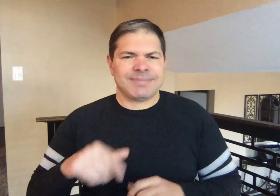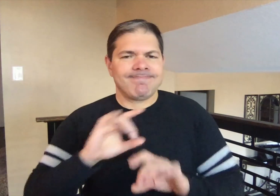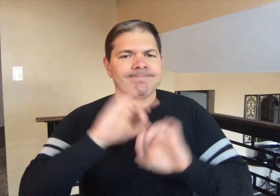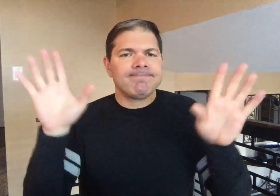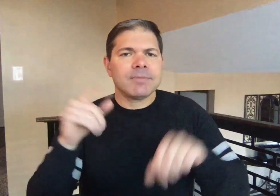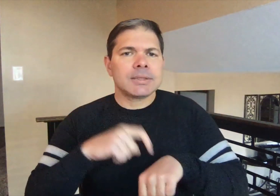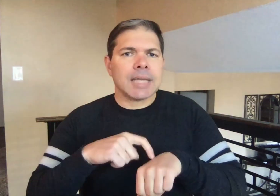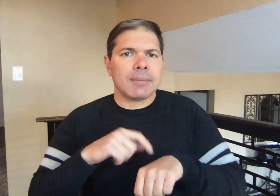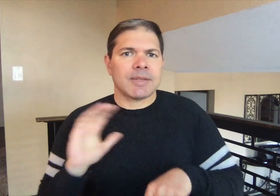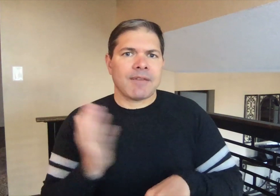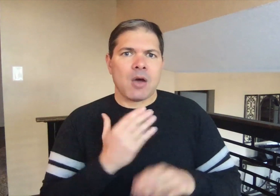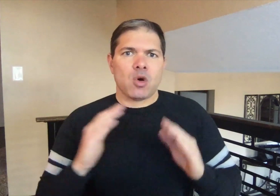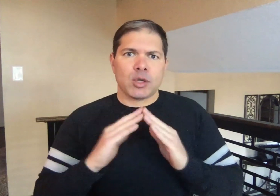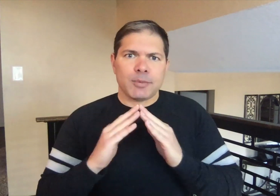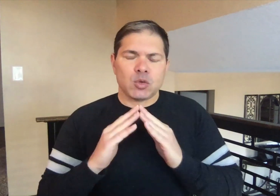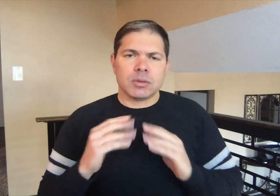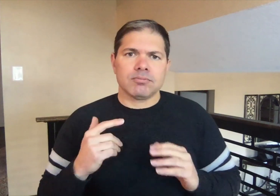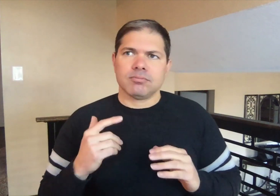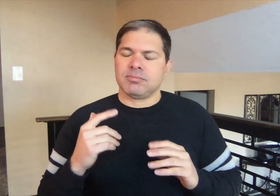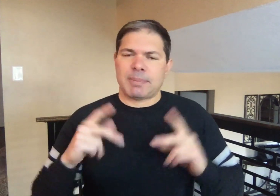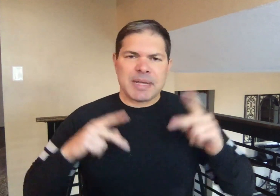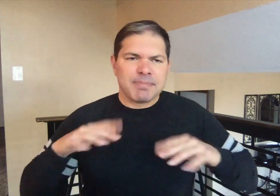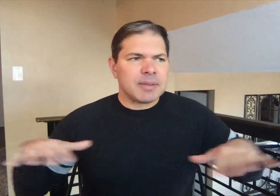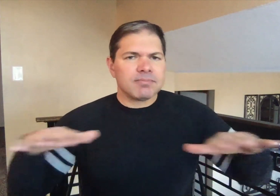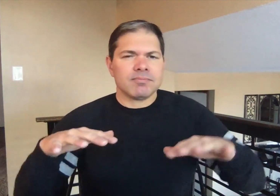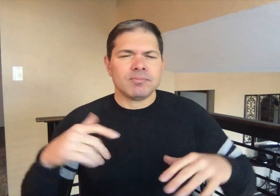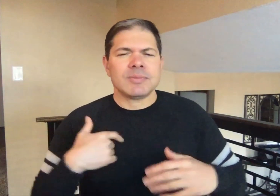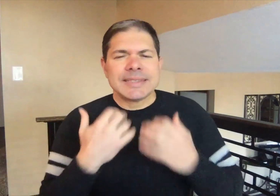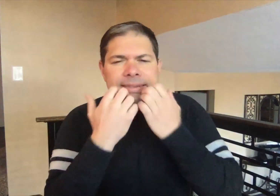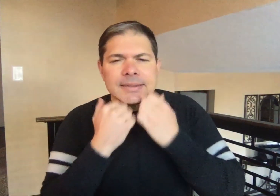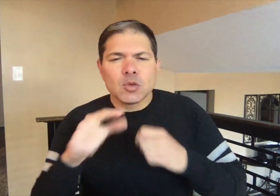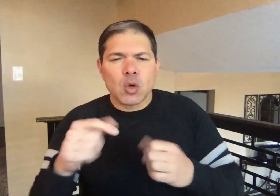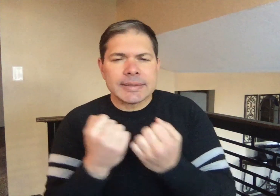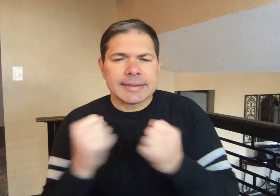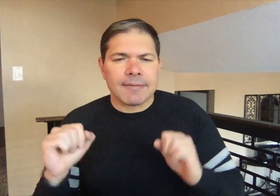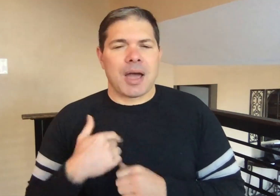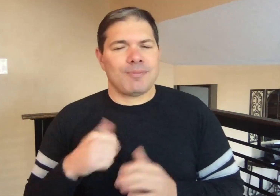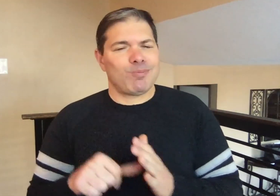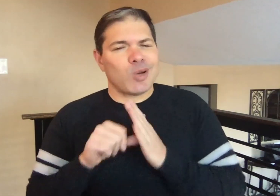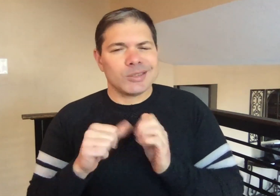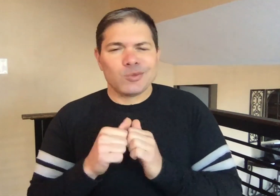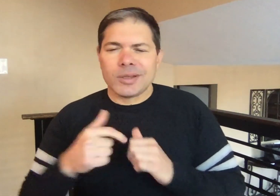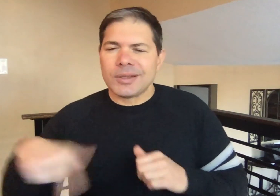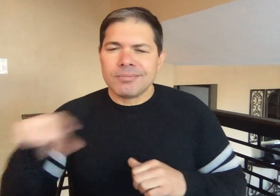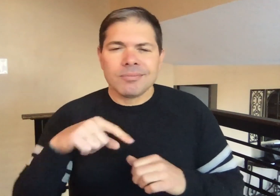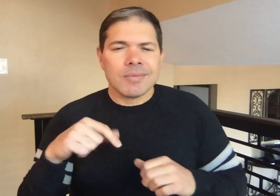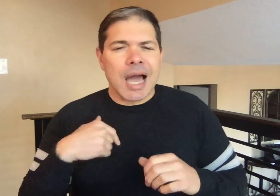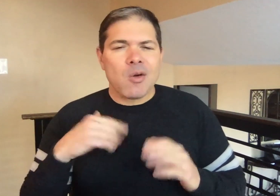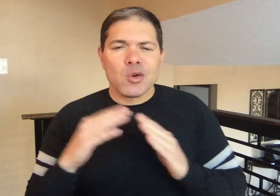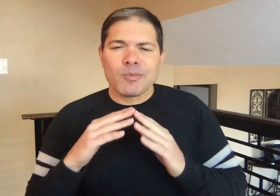During this time in our community, we value everyone's safety. I am impressed by our community